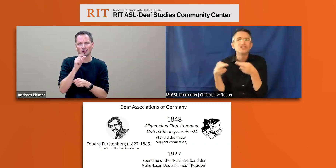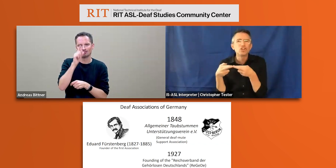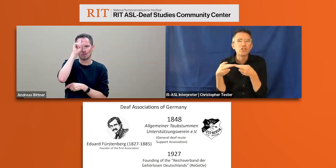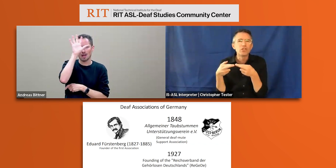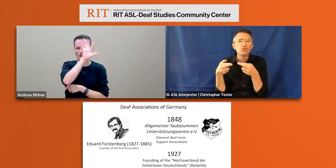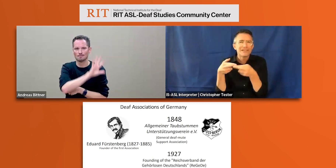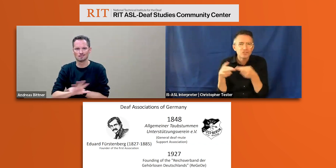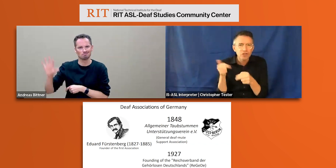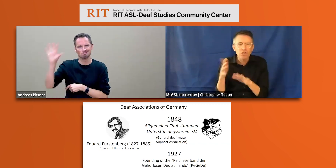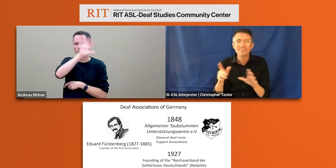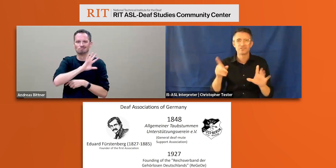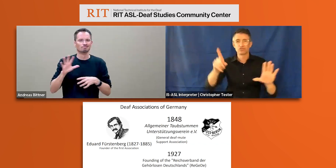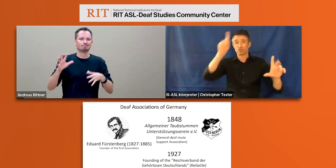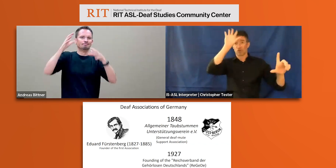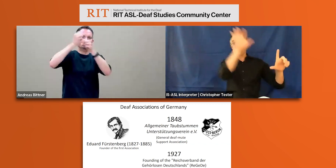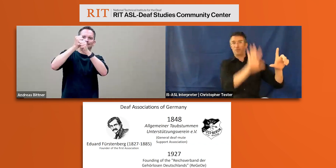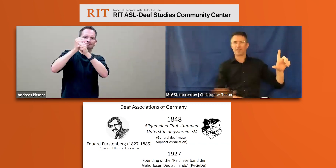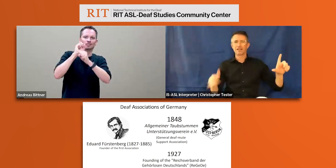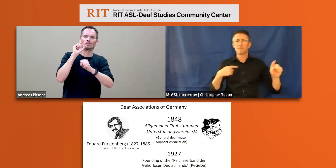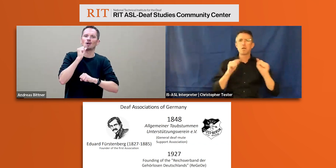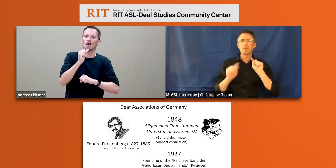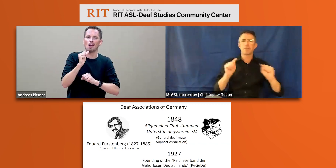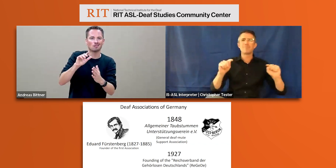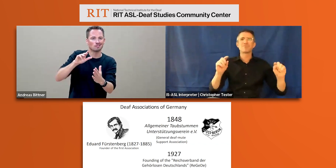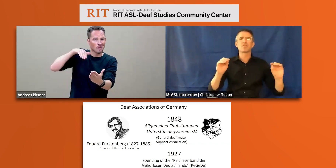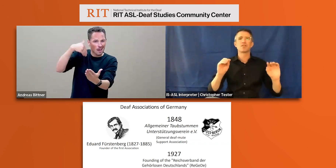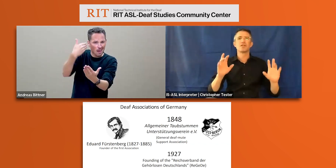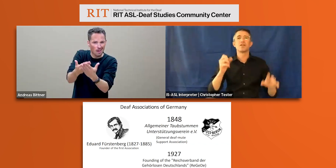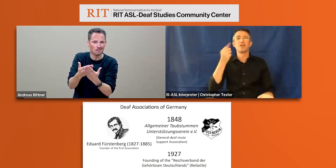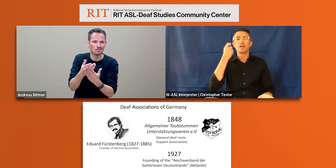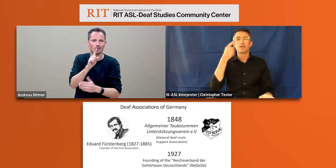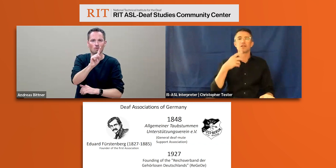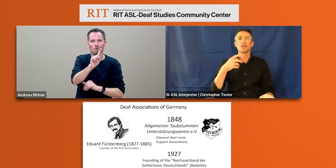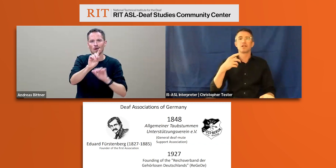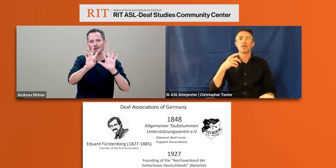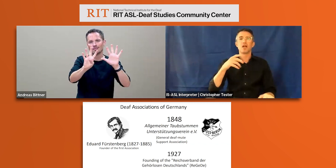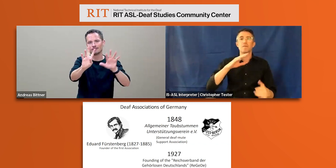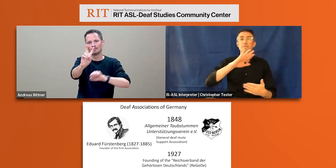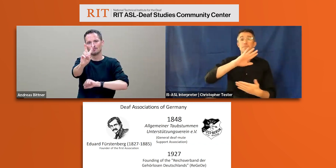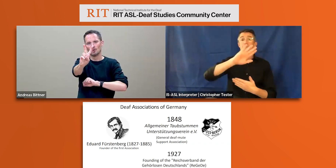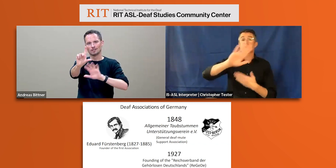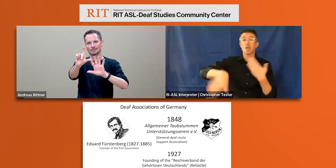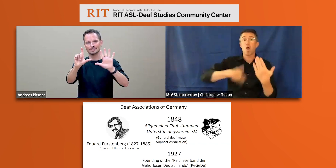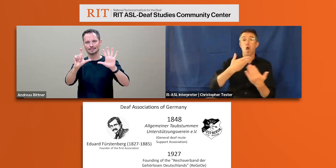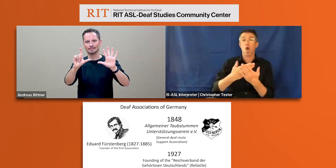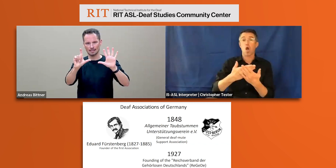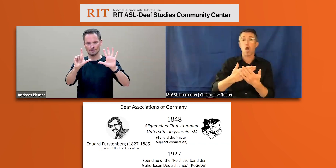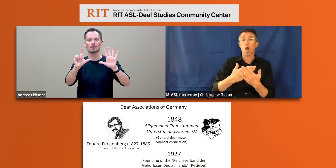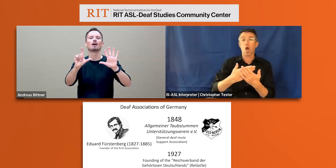There are other regional associations and resources throughout Germany.